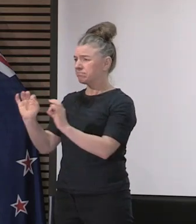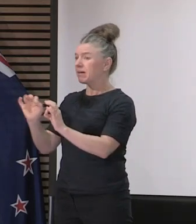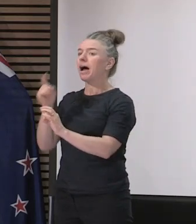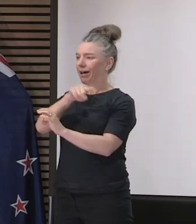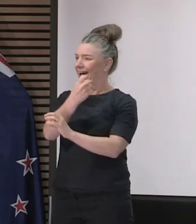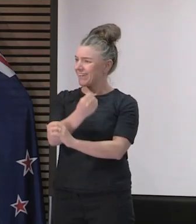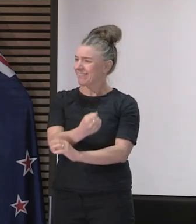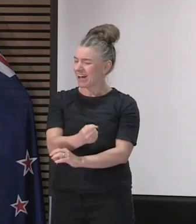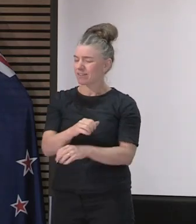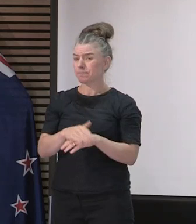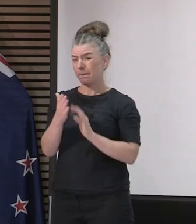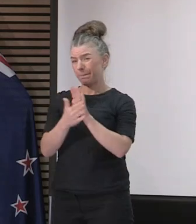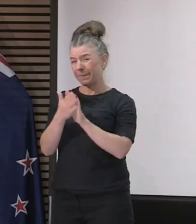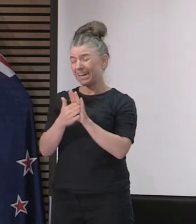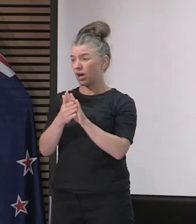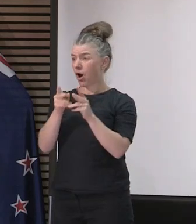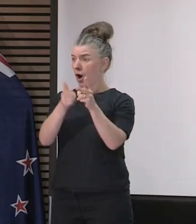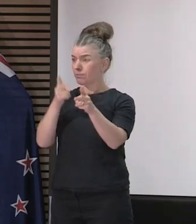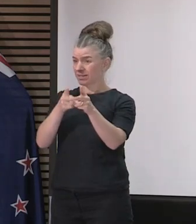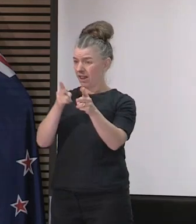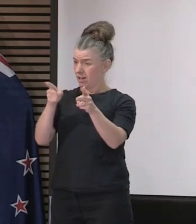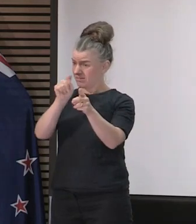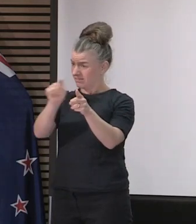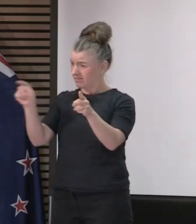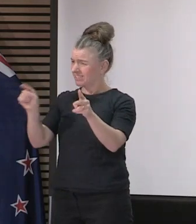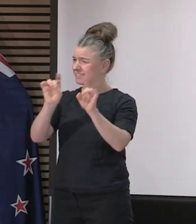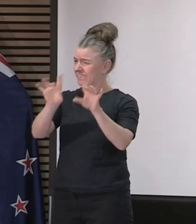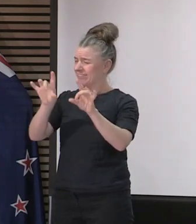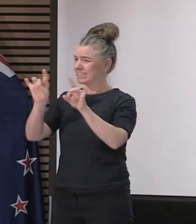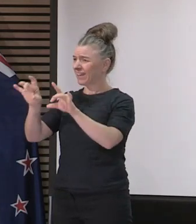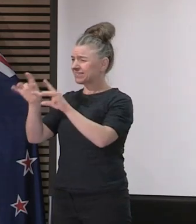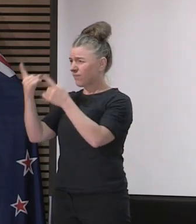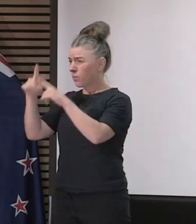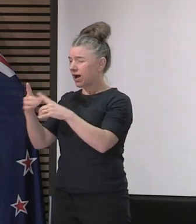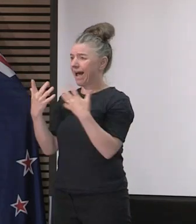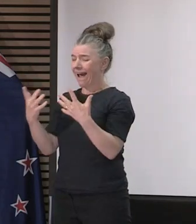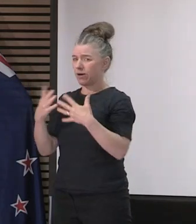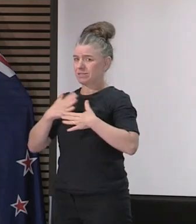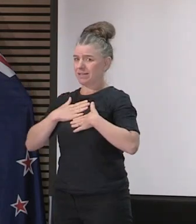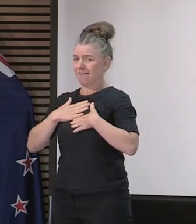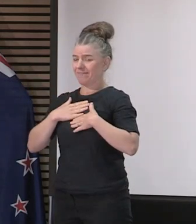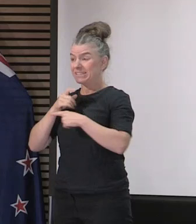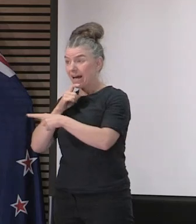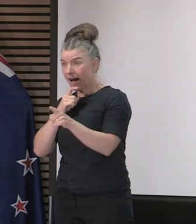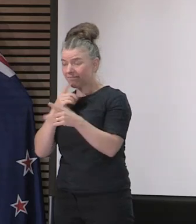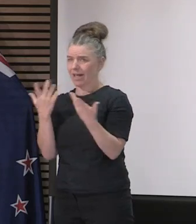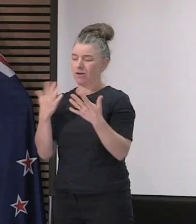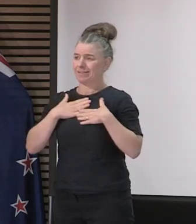illness that they may deal with. So it is absolutely appropriate that each hospital